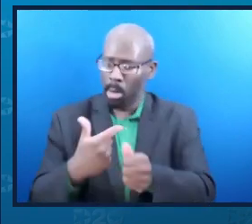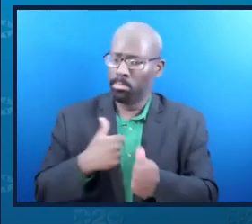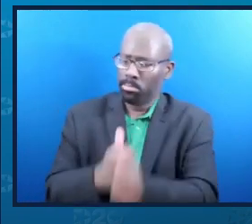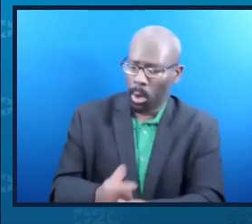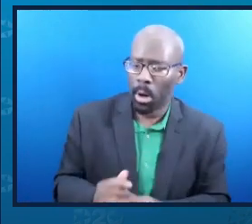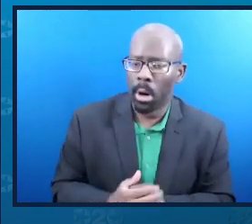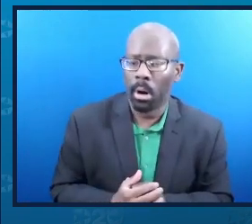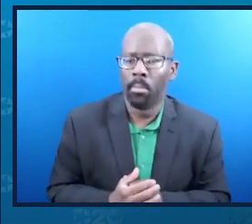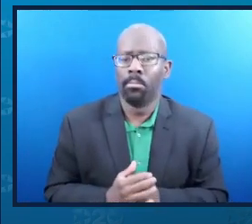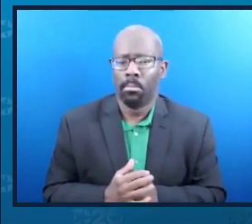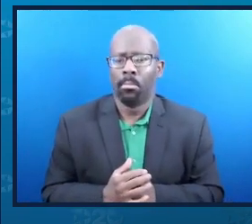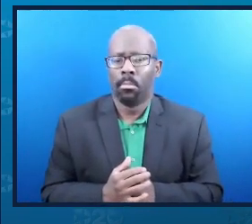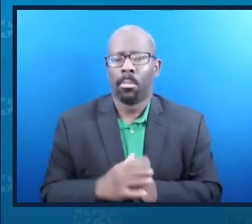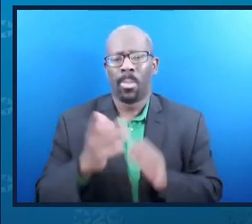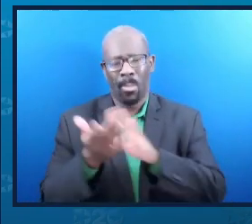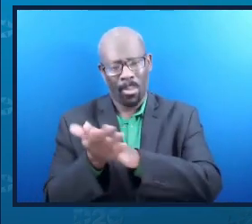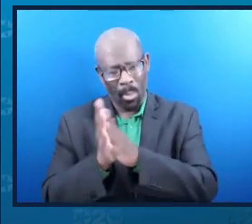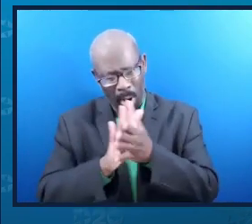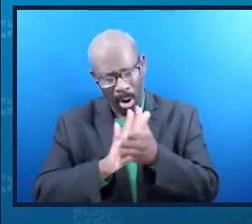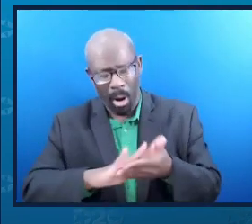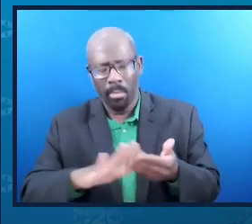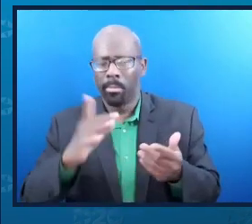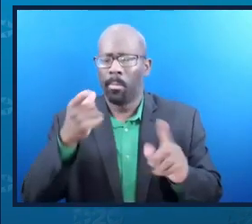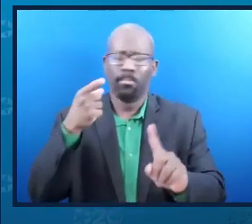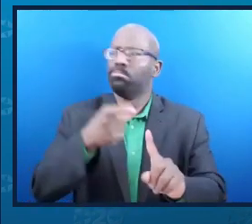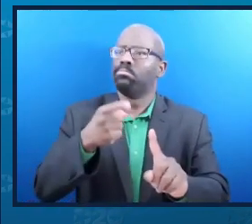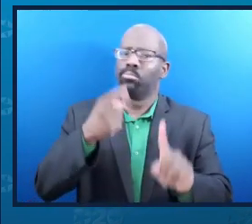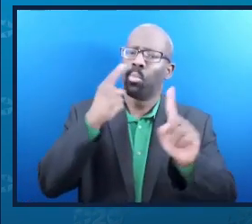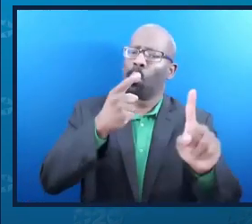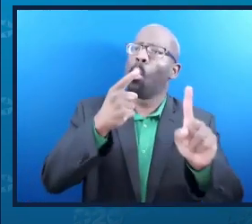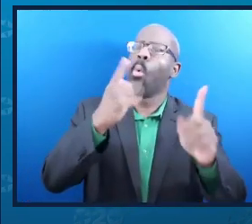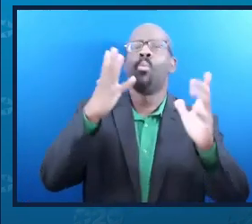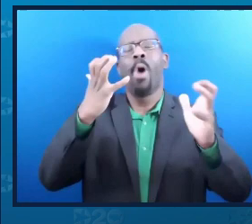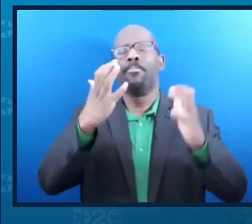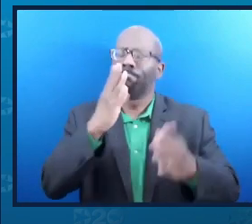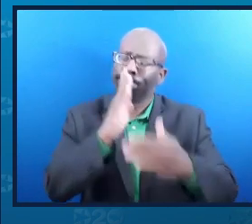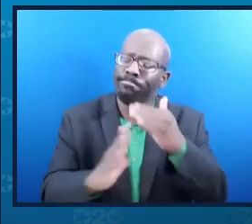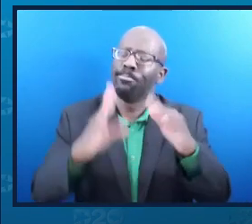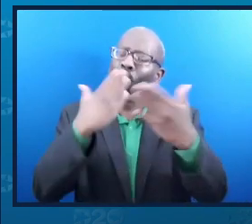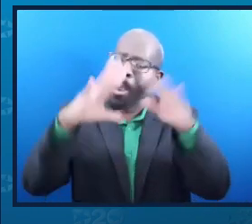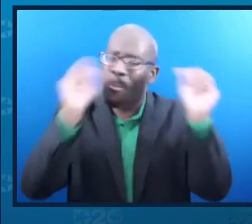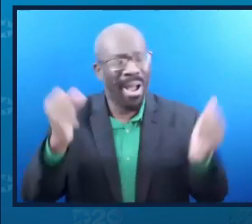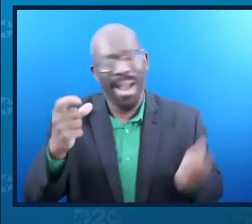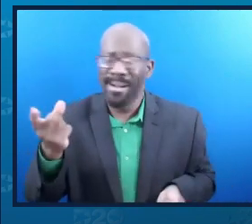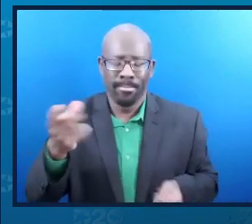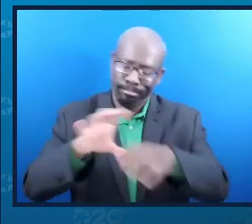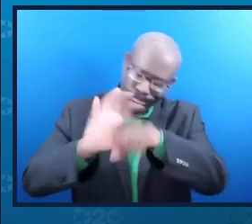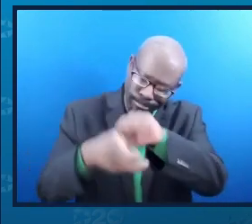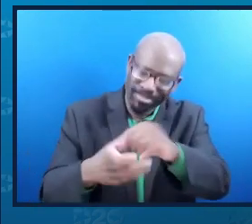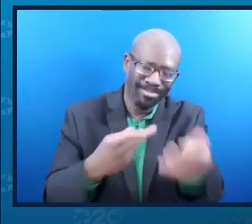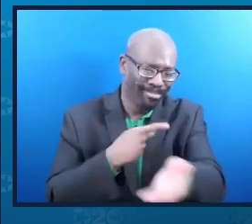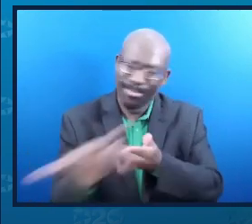THE JOB BECAUSE HE CAN'T.